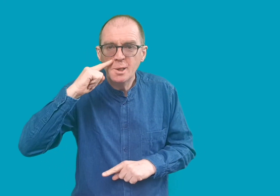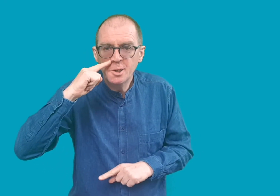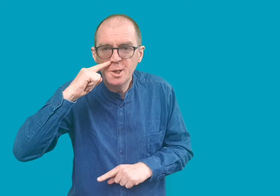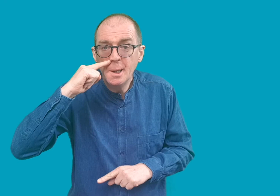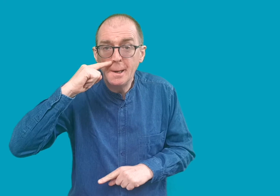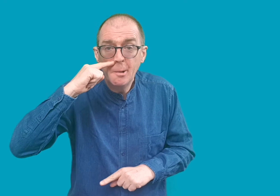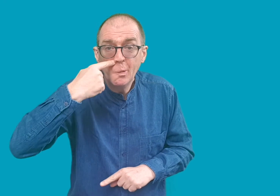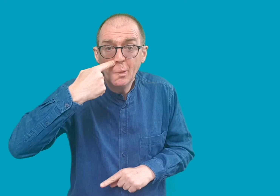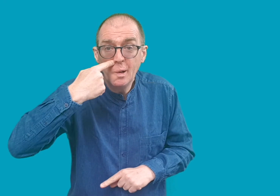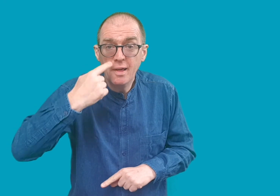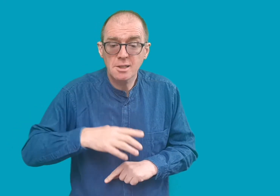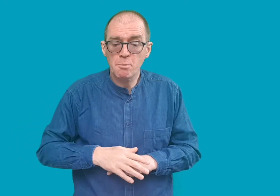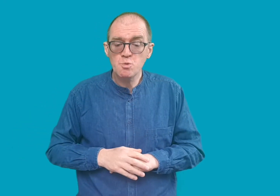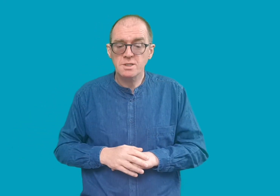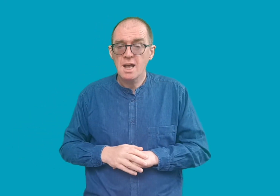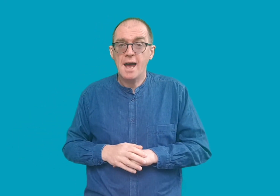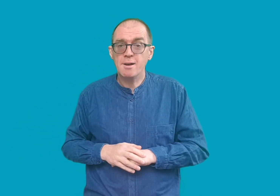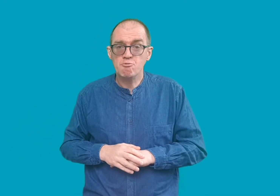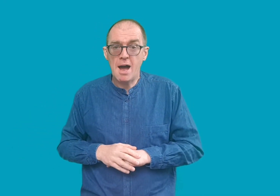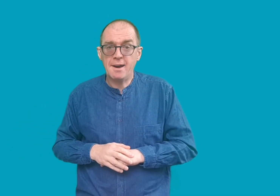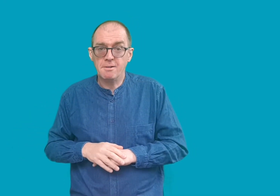And you turn it. That's a moose. And it ran.